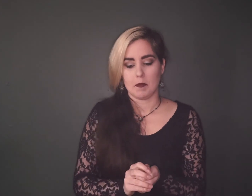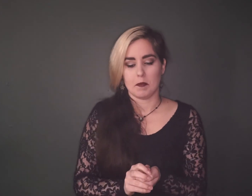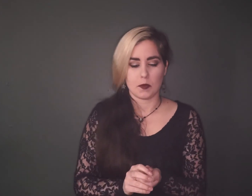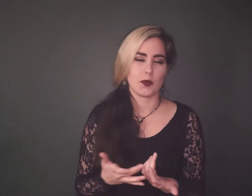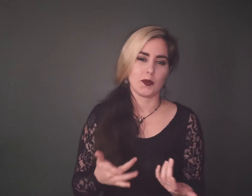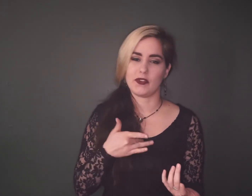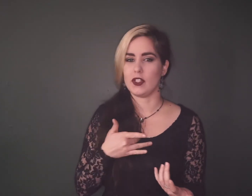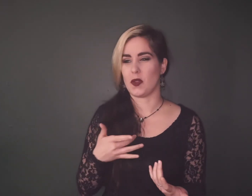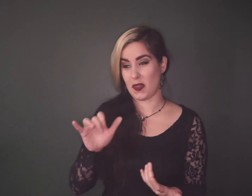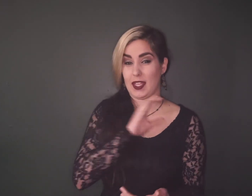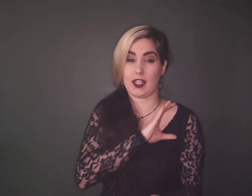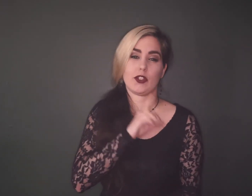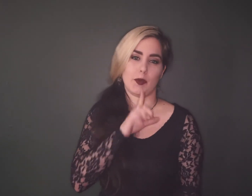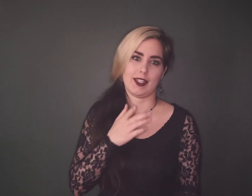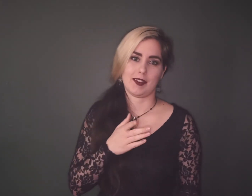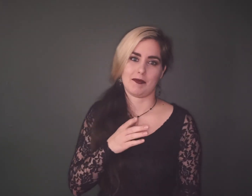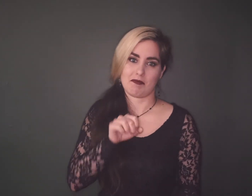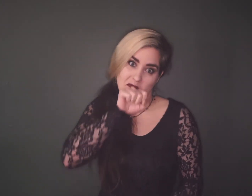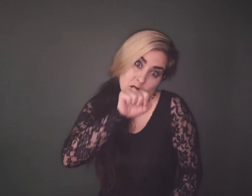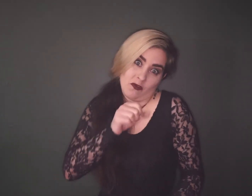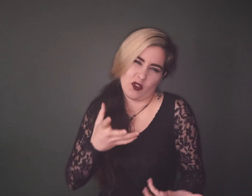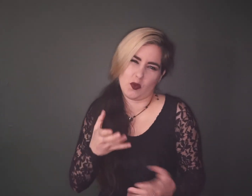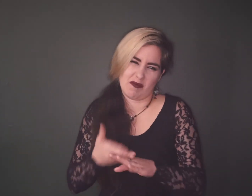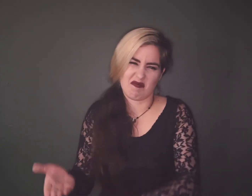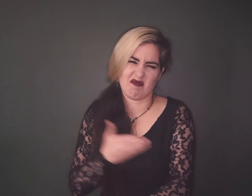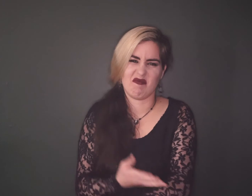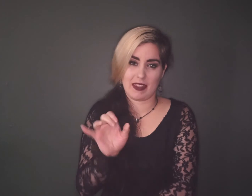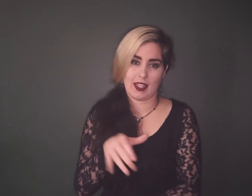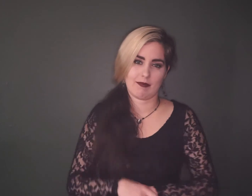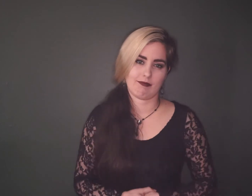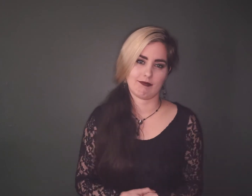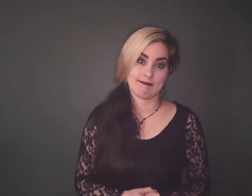I also feel that this is the character that I really love and so I'll definitely want to upgrade it.